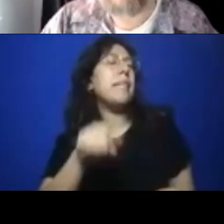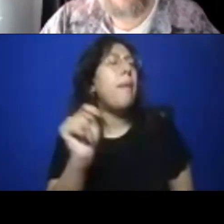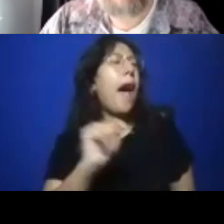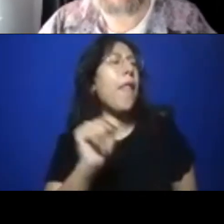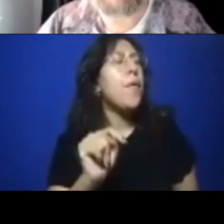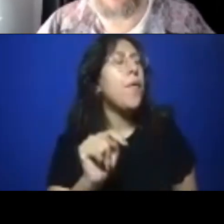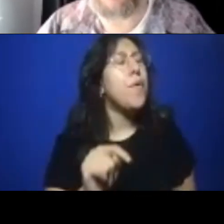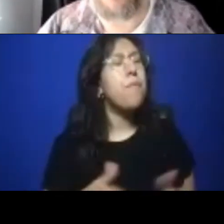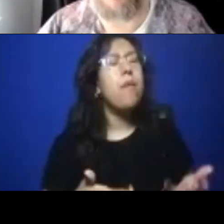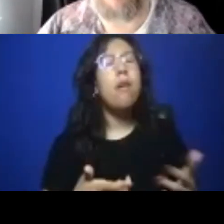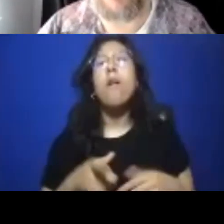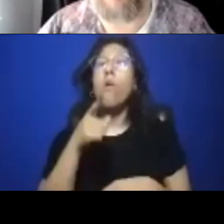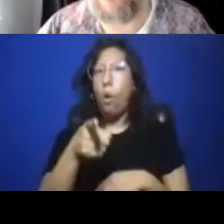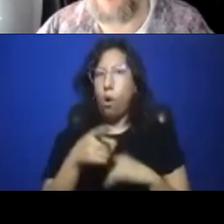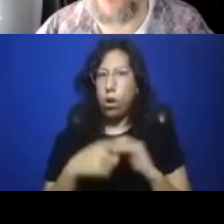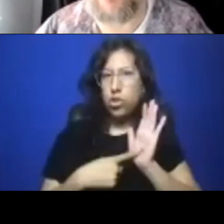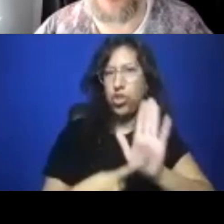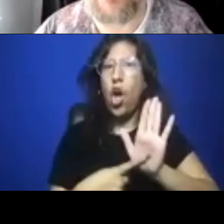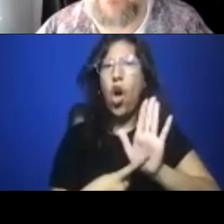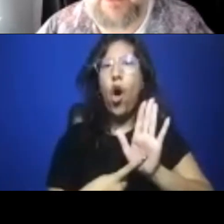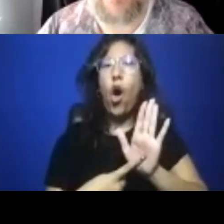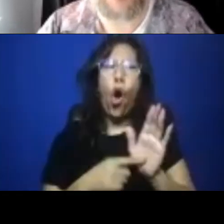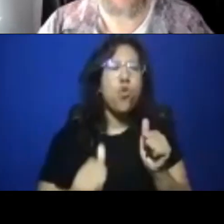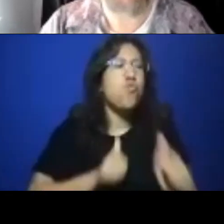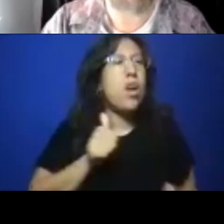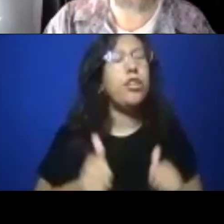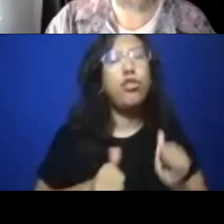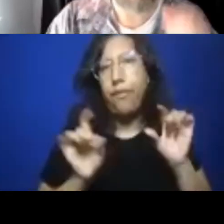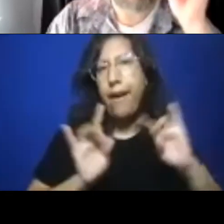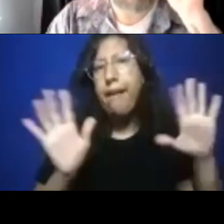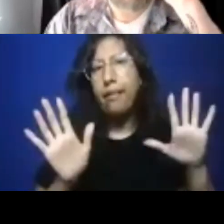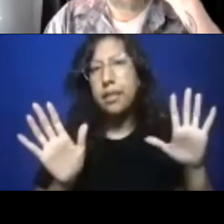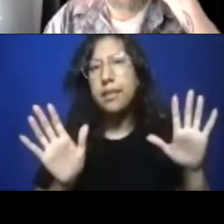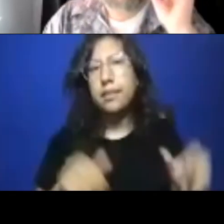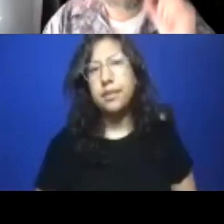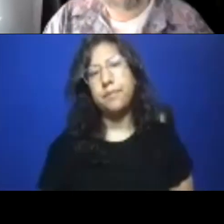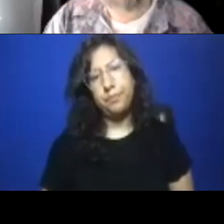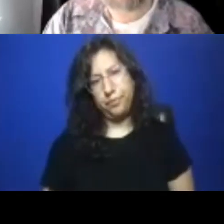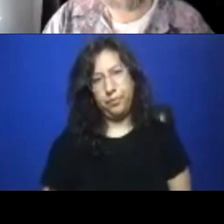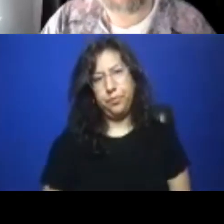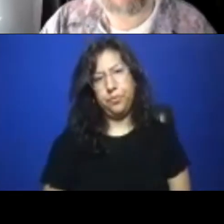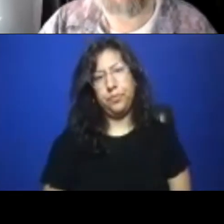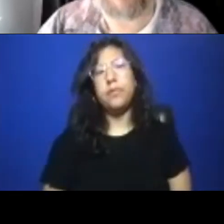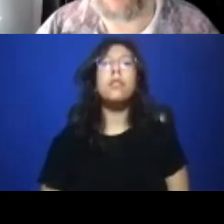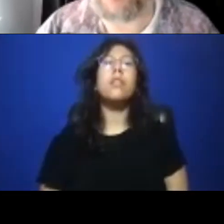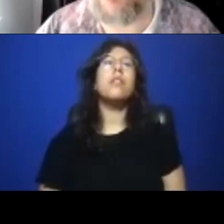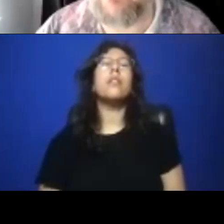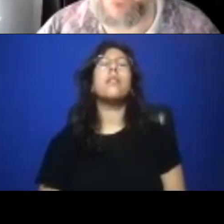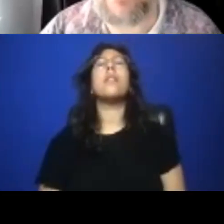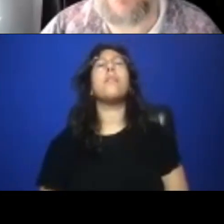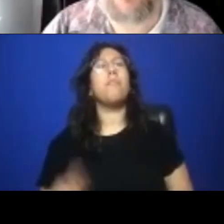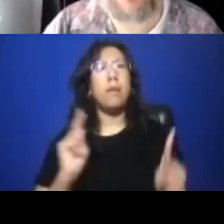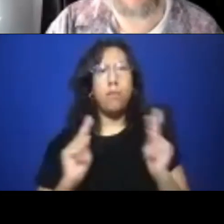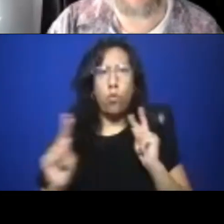Or even exerting some forms of aggression or violence. People might be concerned and experiencing